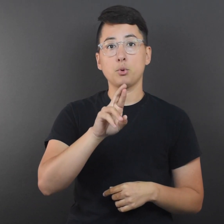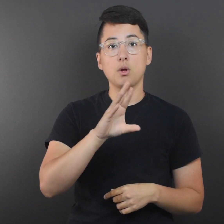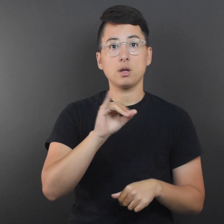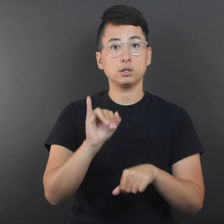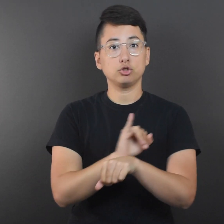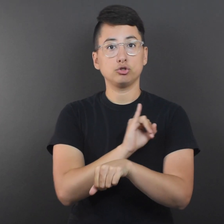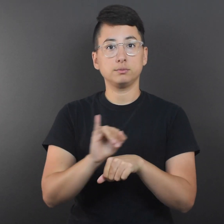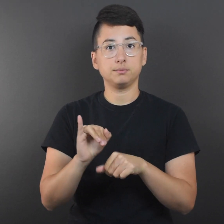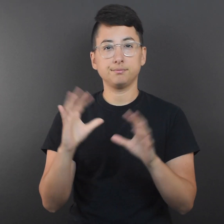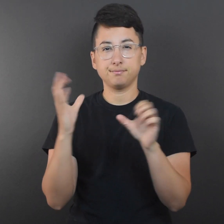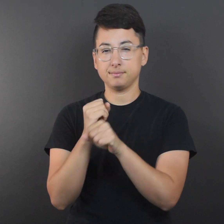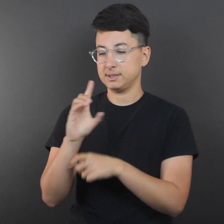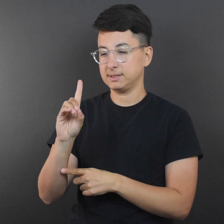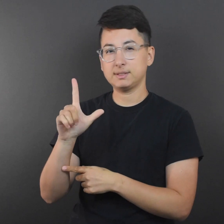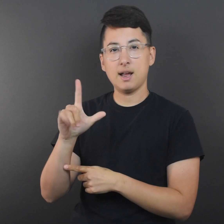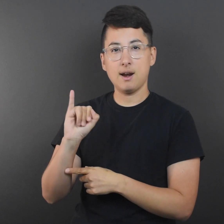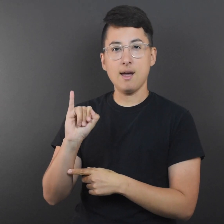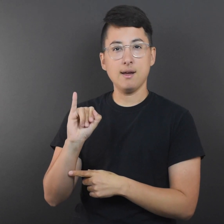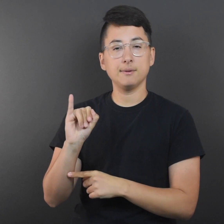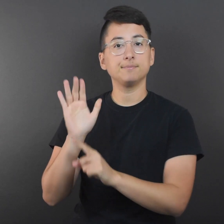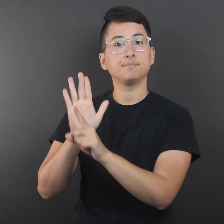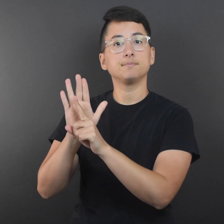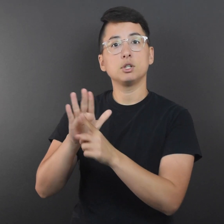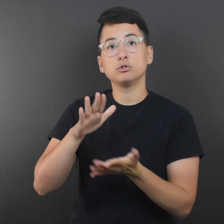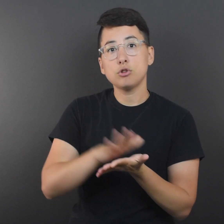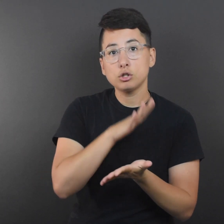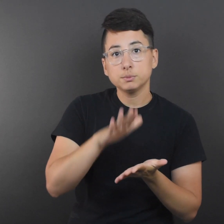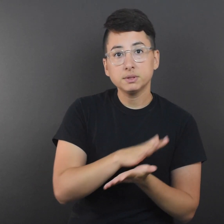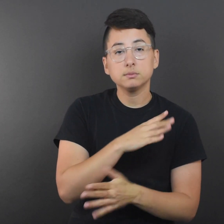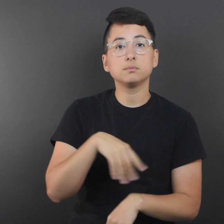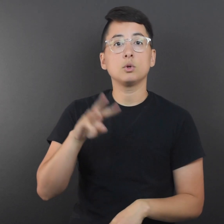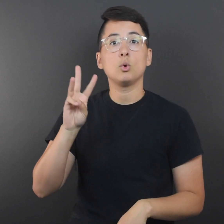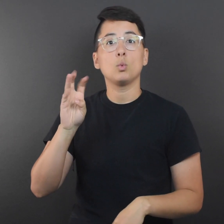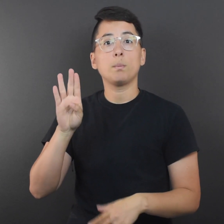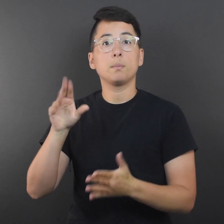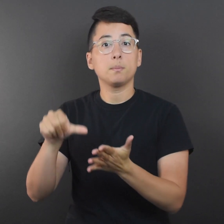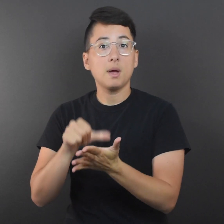The Department of Labor and Industry’s (DLI’s) documents and webpages about